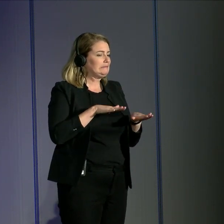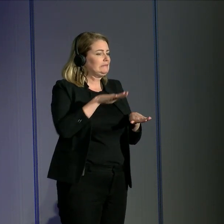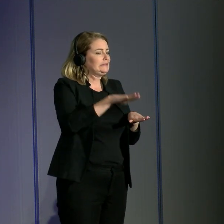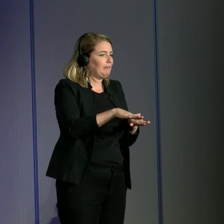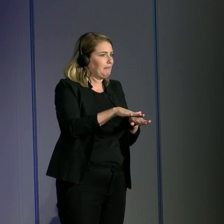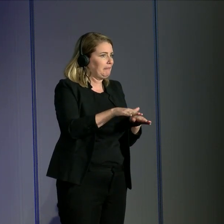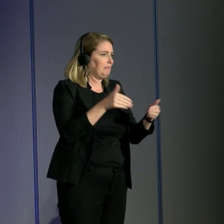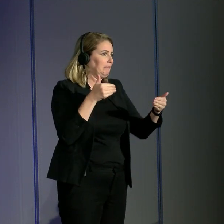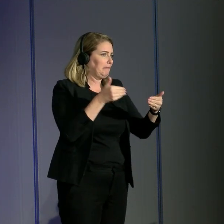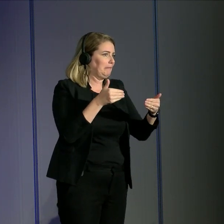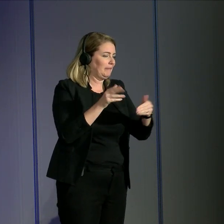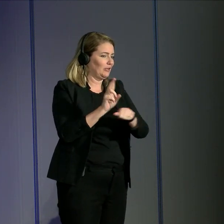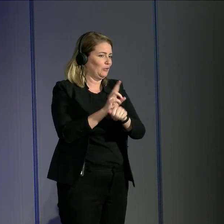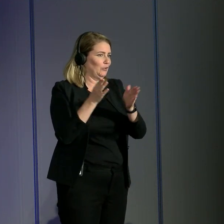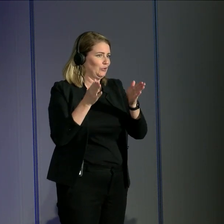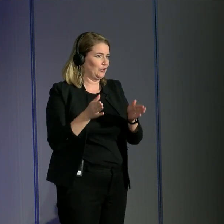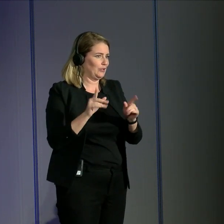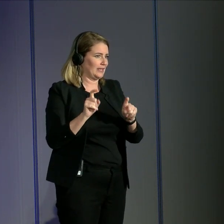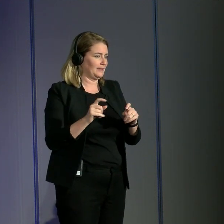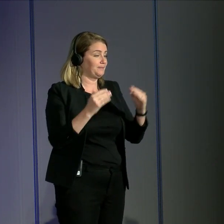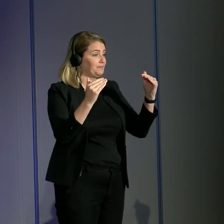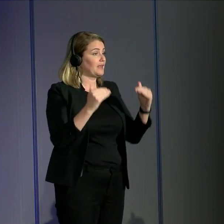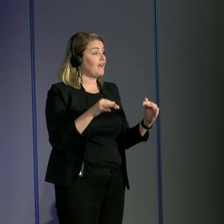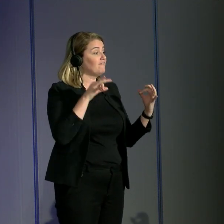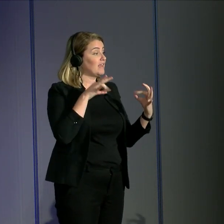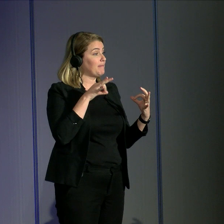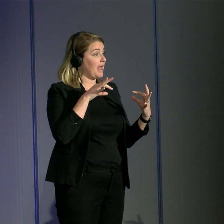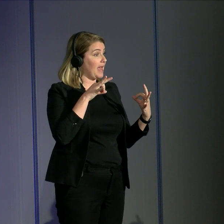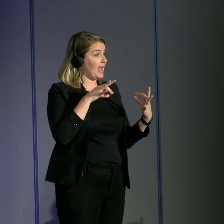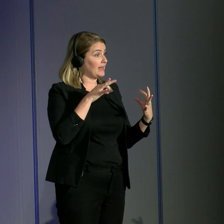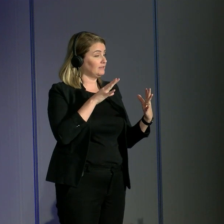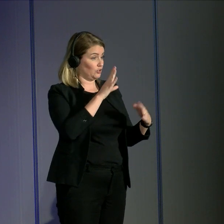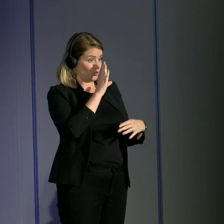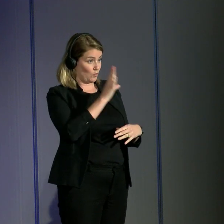And then you have user feedback, gathering direct user feedback.